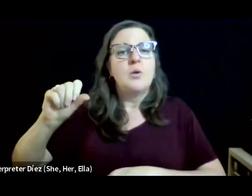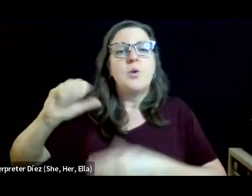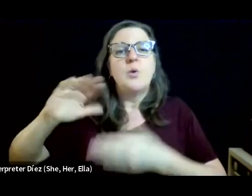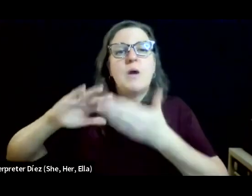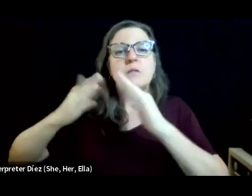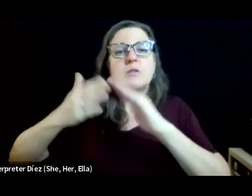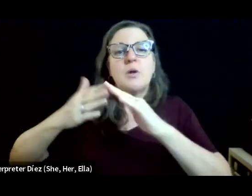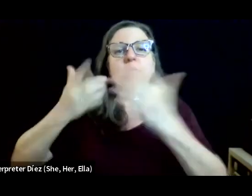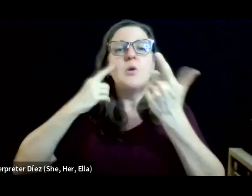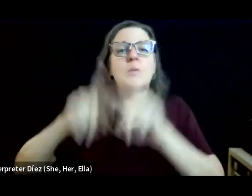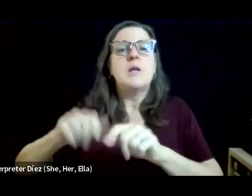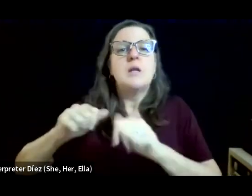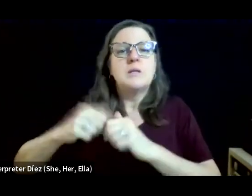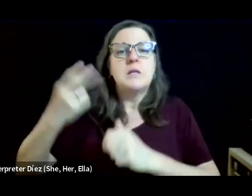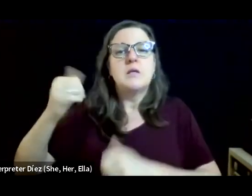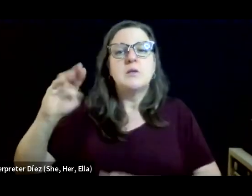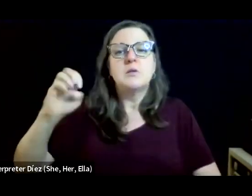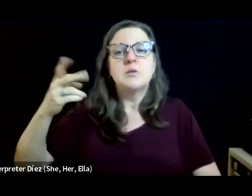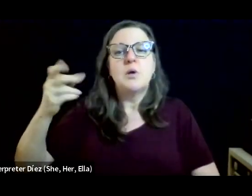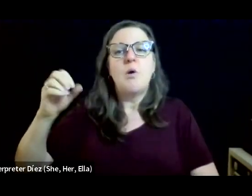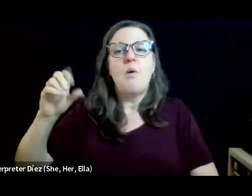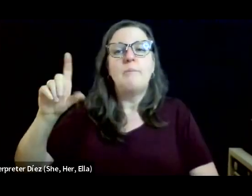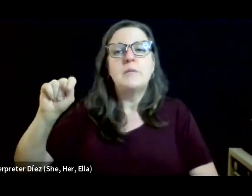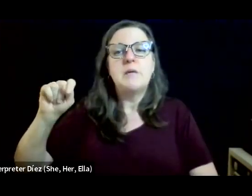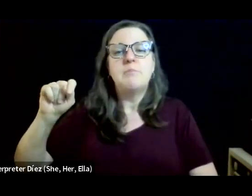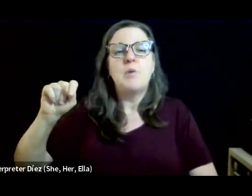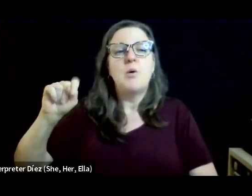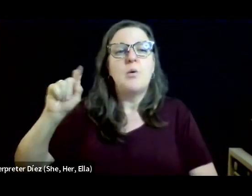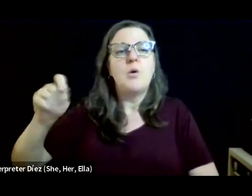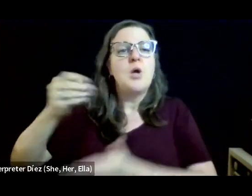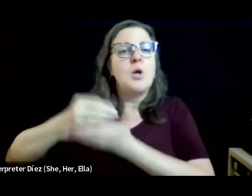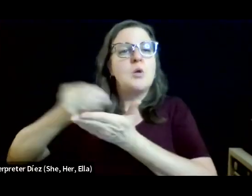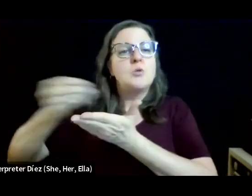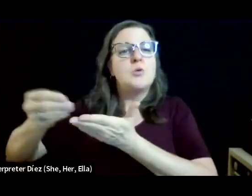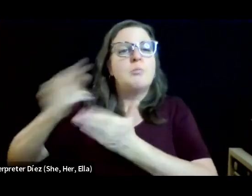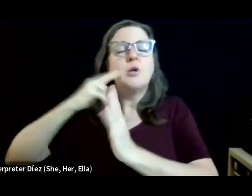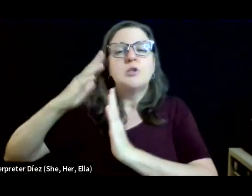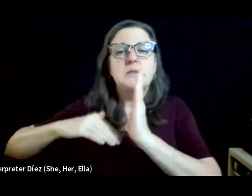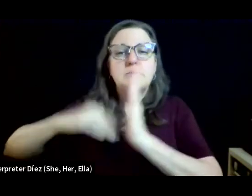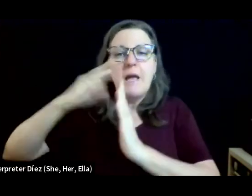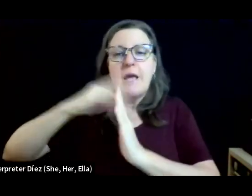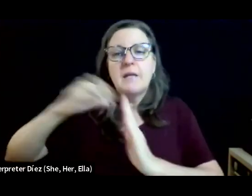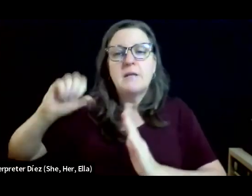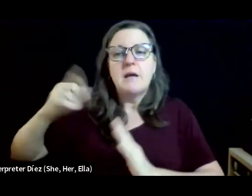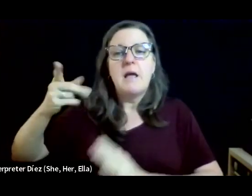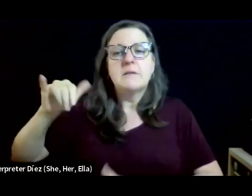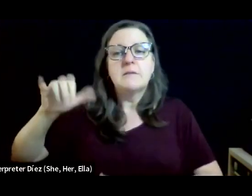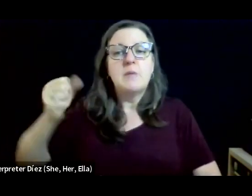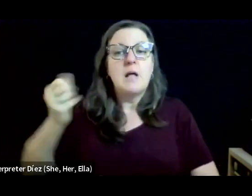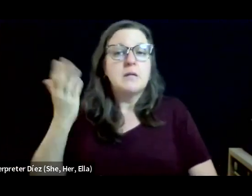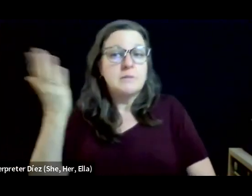with Home Depot to Purchase Paint and Paint Supplies. Is there a motion? [So moved.]